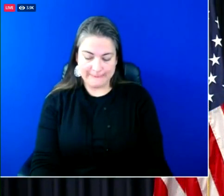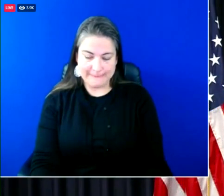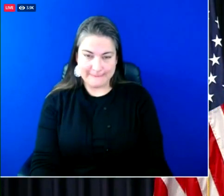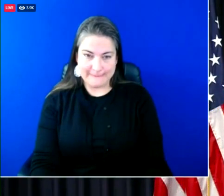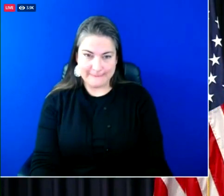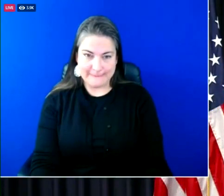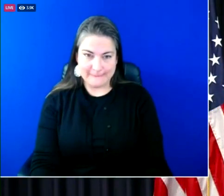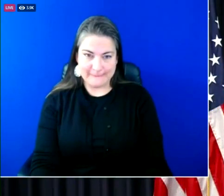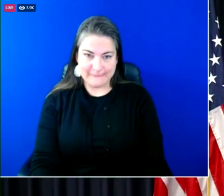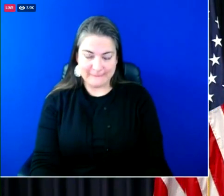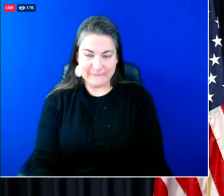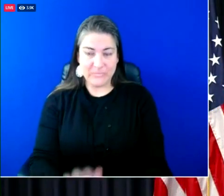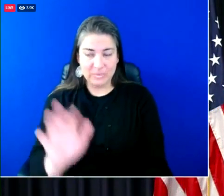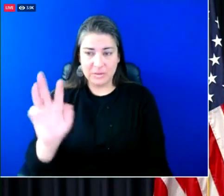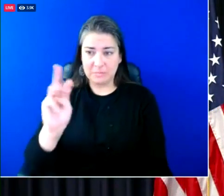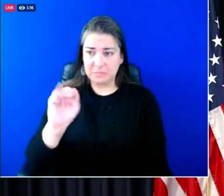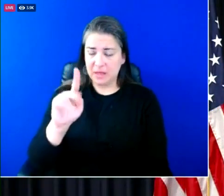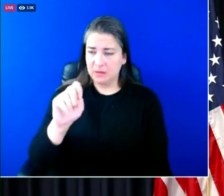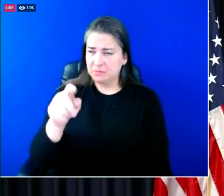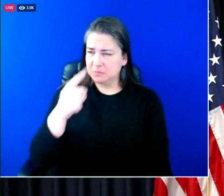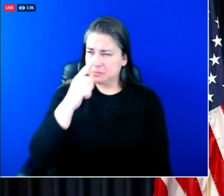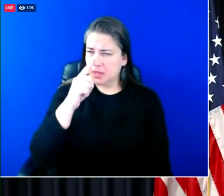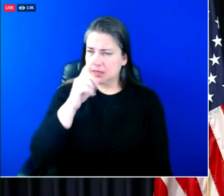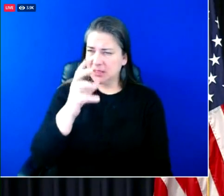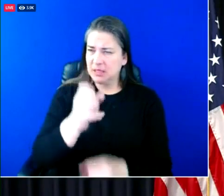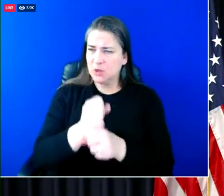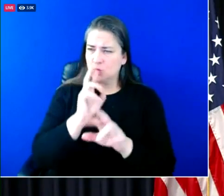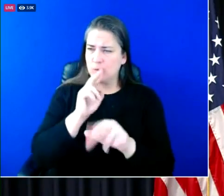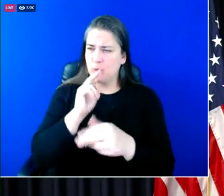Mike, can you grab the reporter less there before we move to questions?